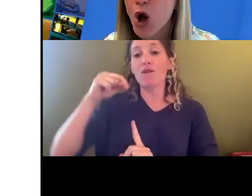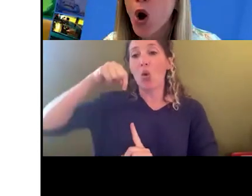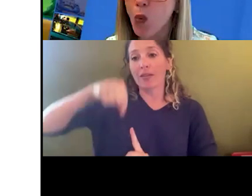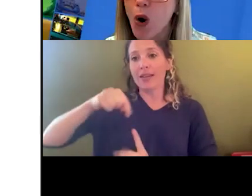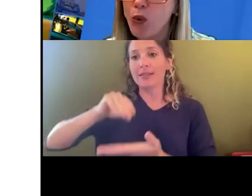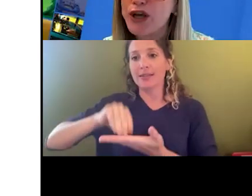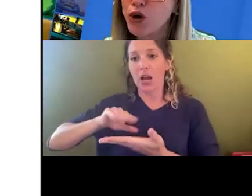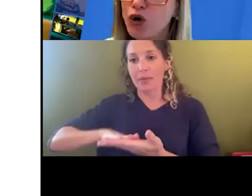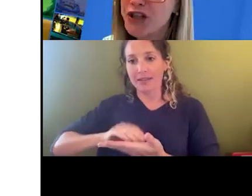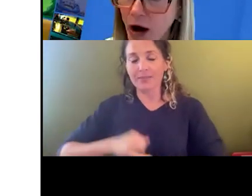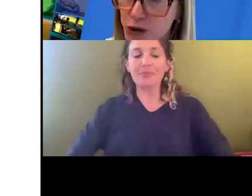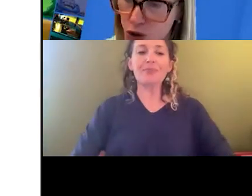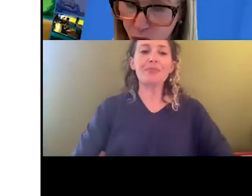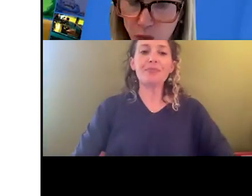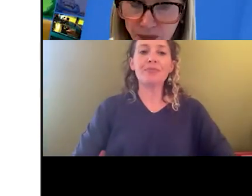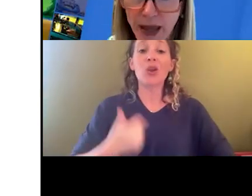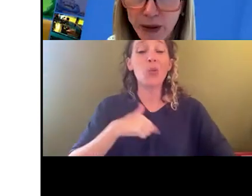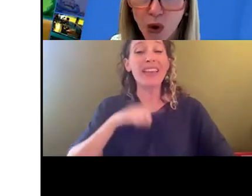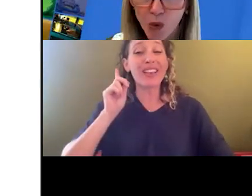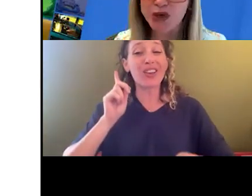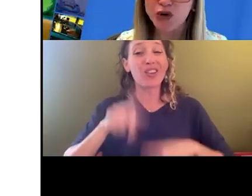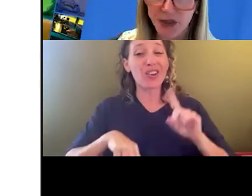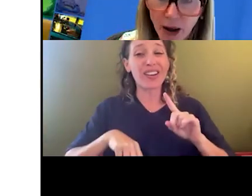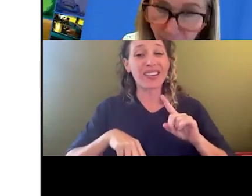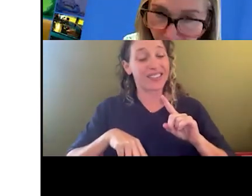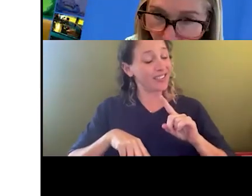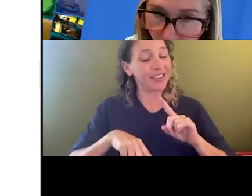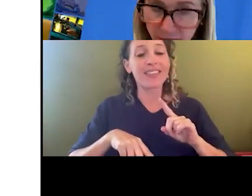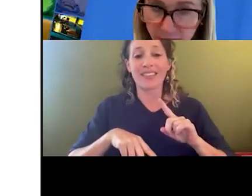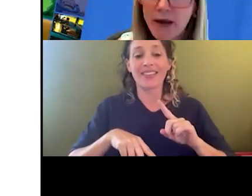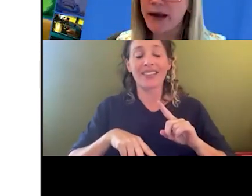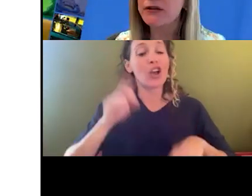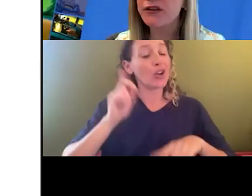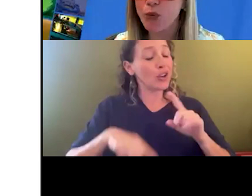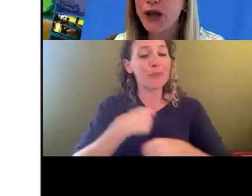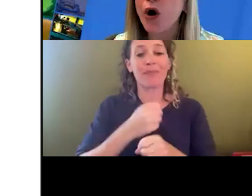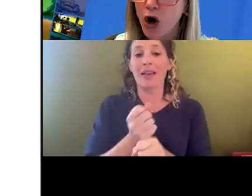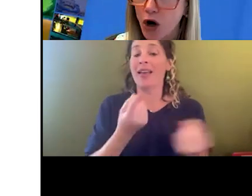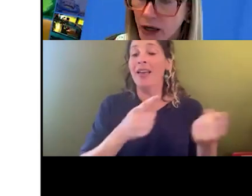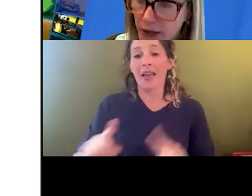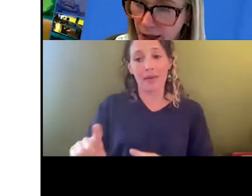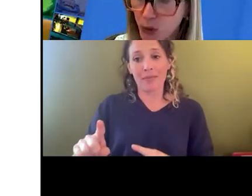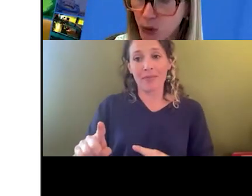What we could not do and what we could not make happen, is that we are unable,